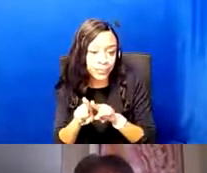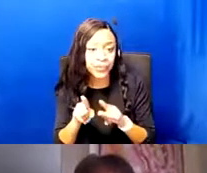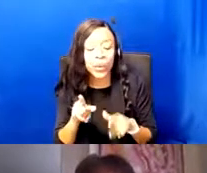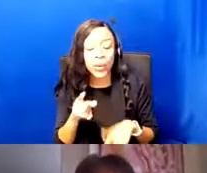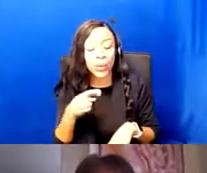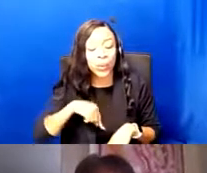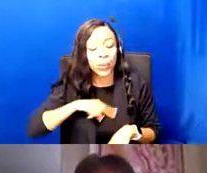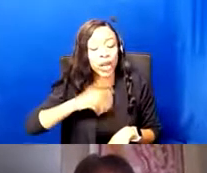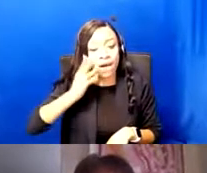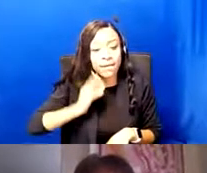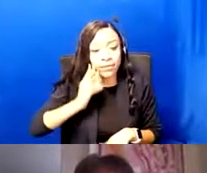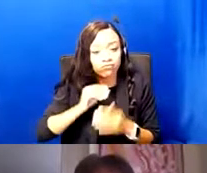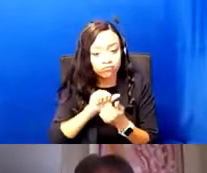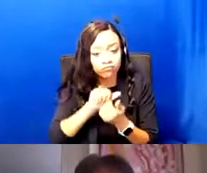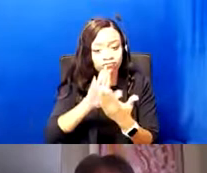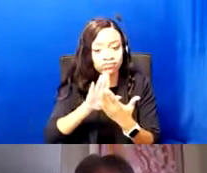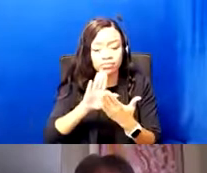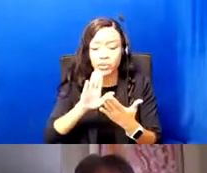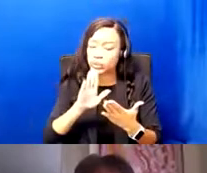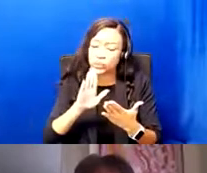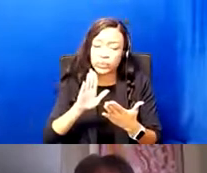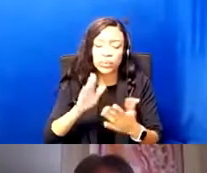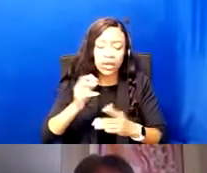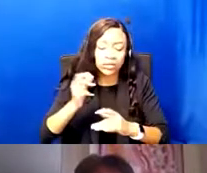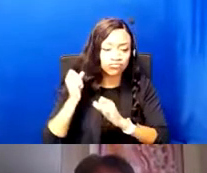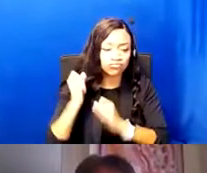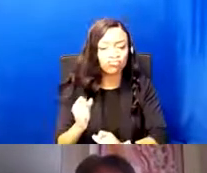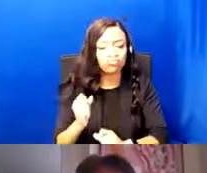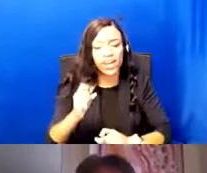and powerful range of work that is about climate.